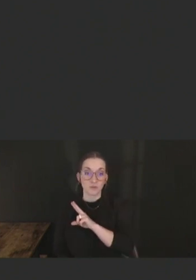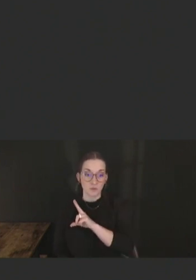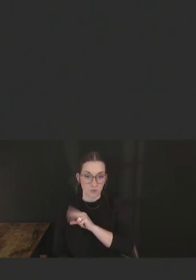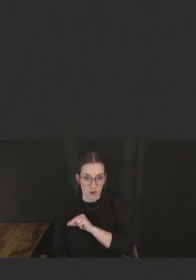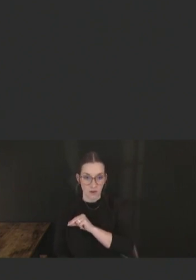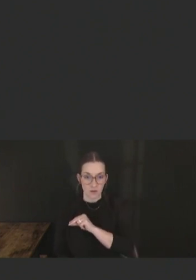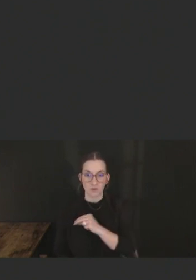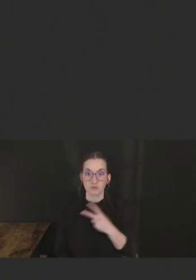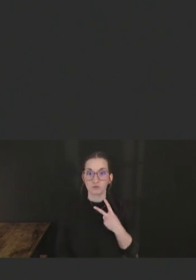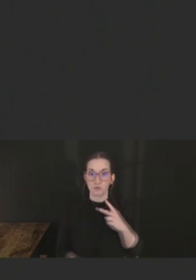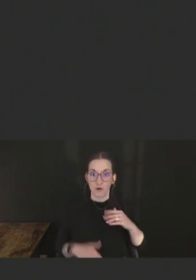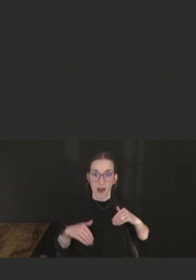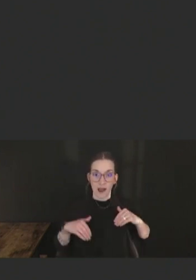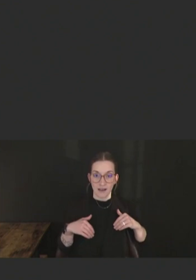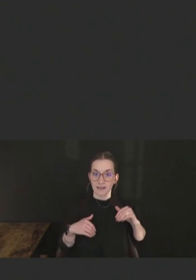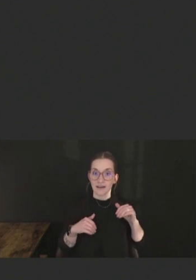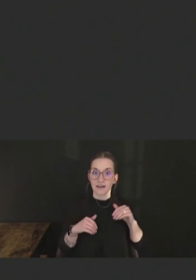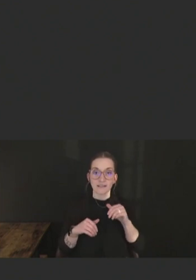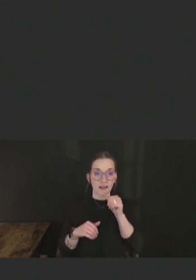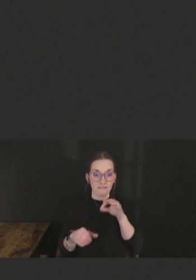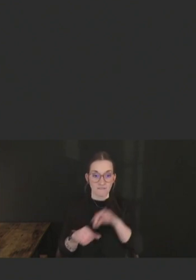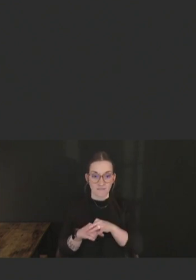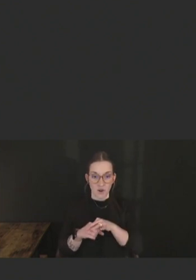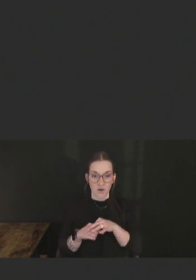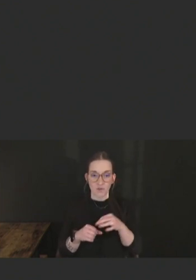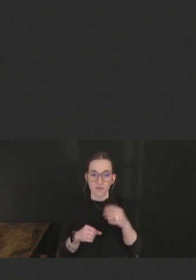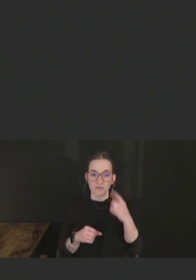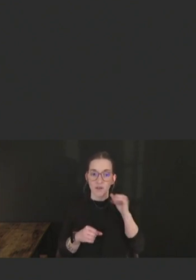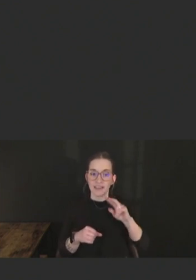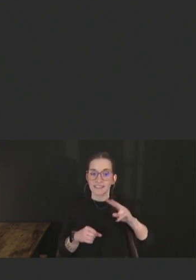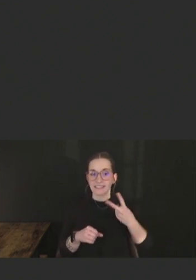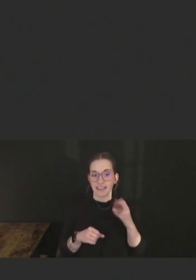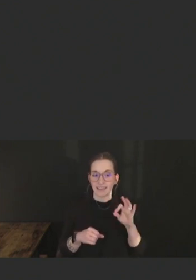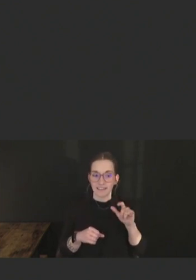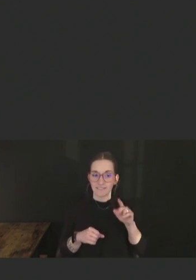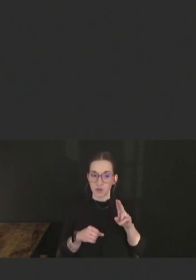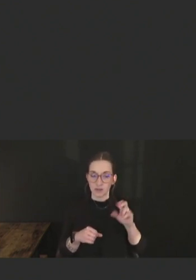as the second influenza B strain in the vaccine.